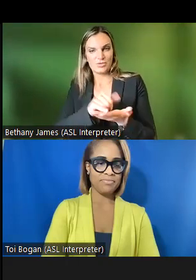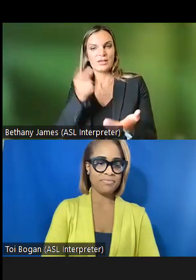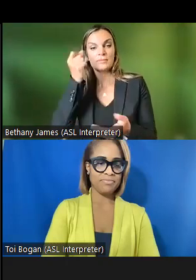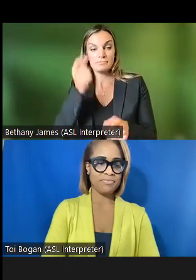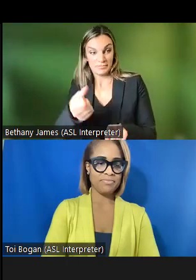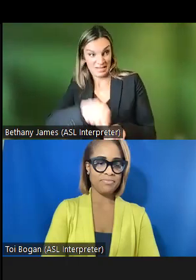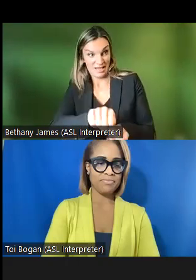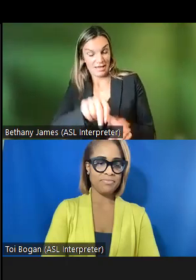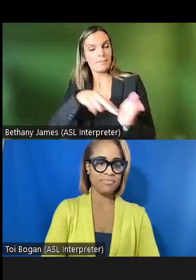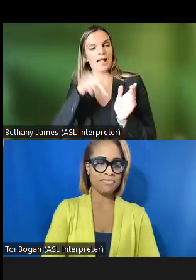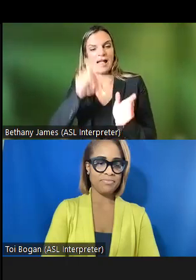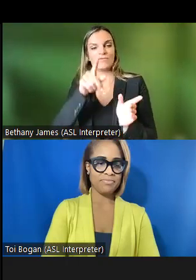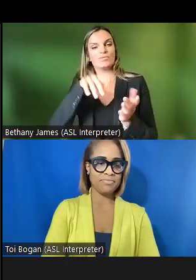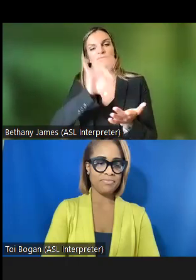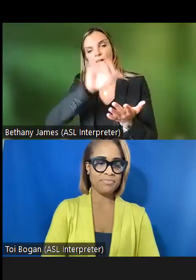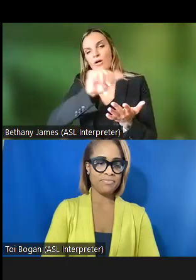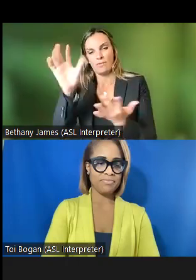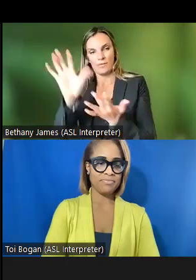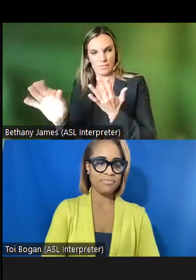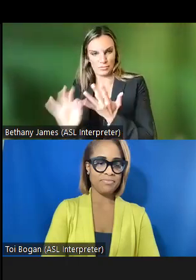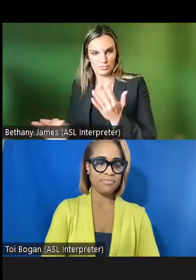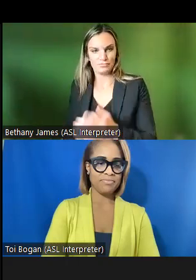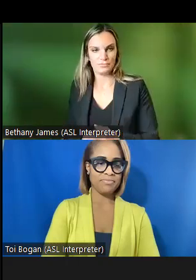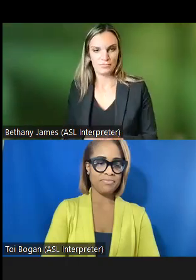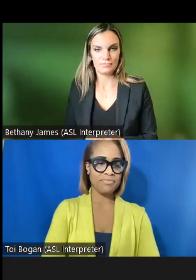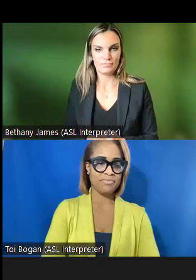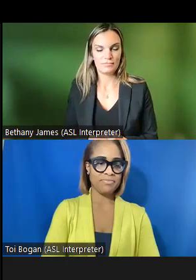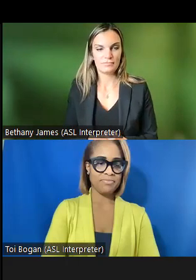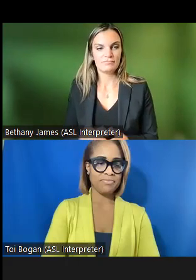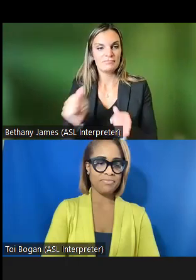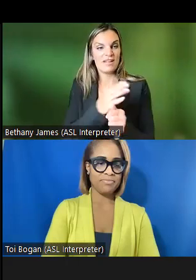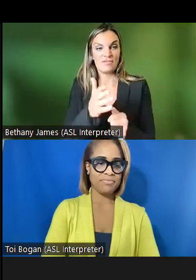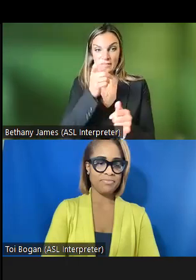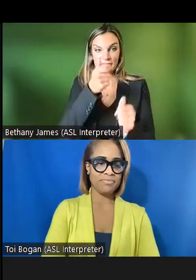try to find a way to make it work, and everything is assessed on a case by case situation.